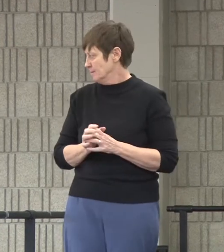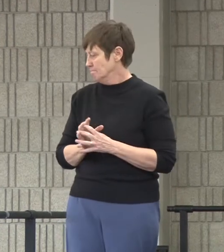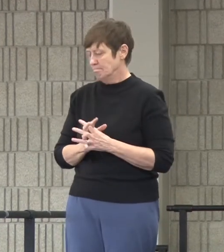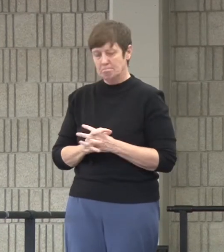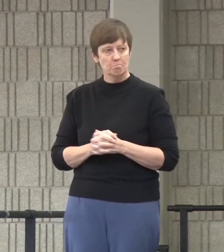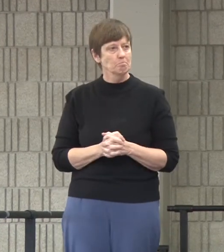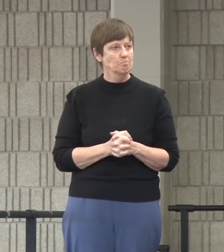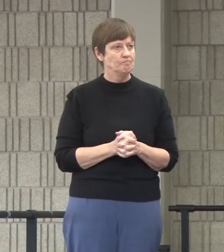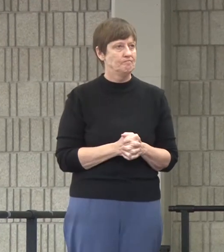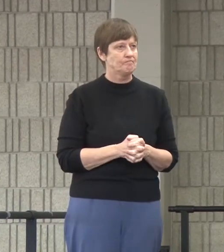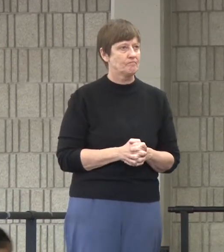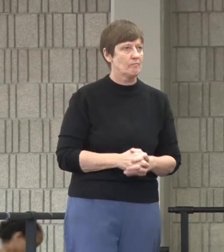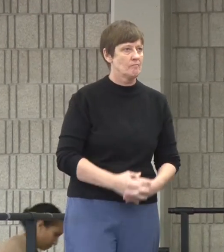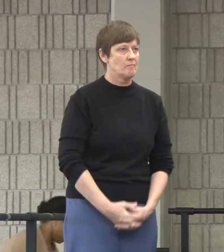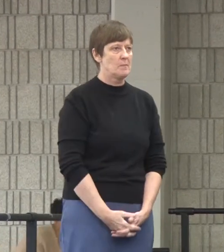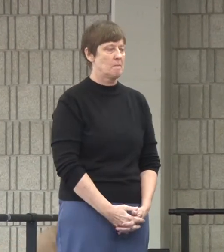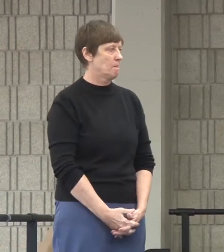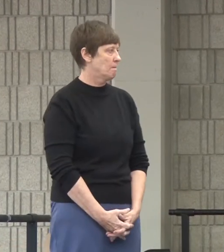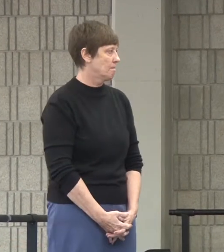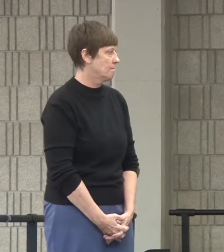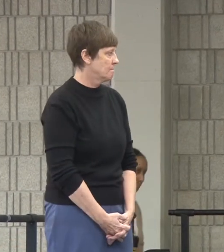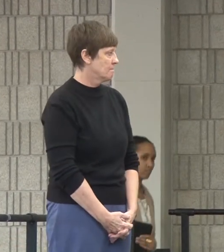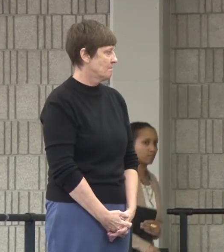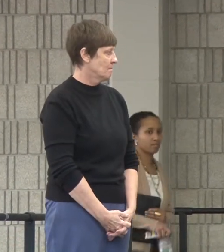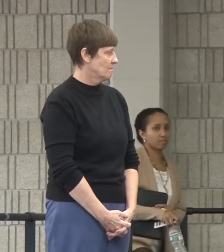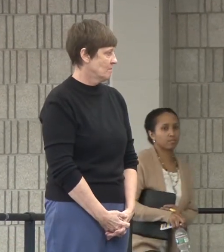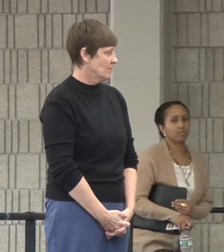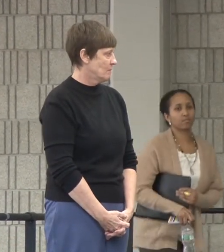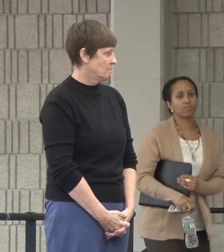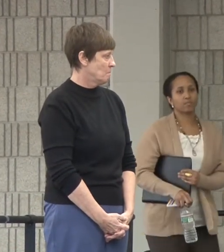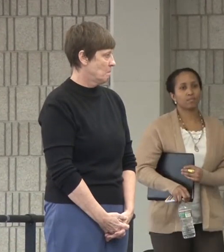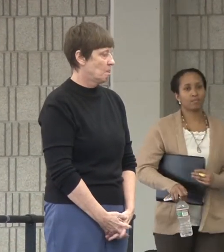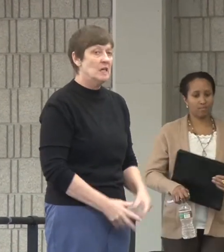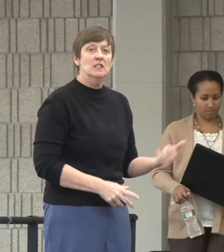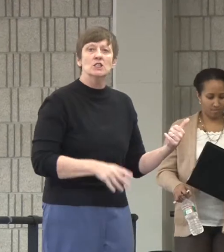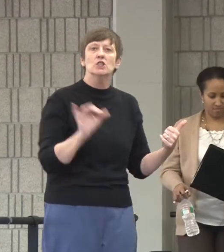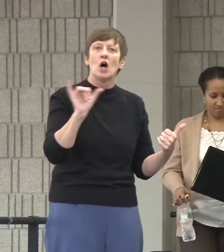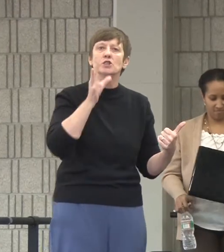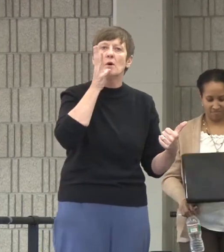I should also add she is the mother of a 3 year old son, Akenia.